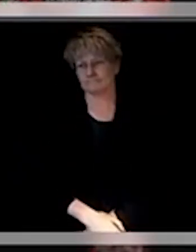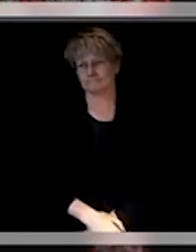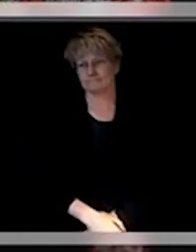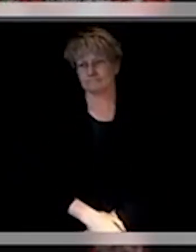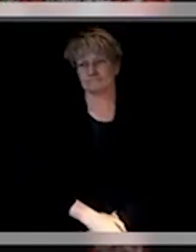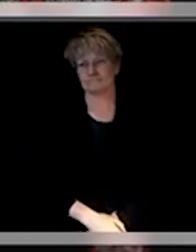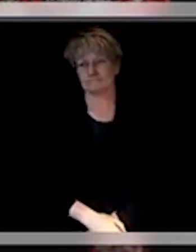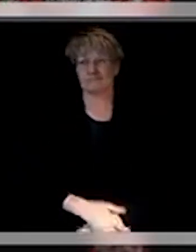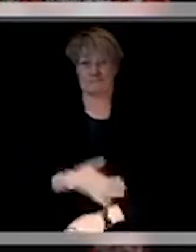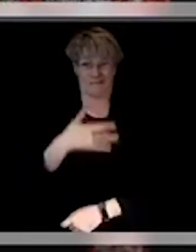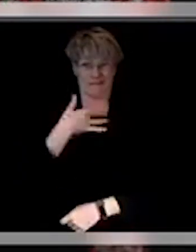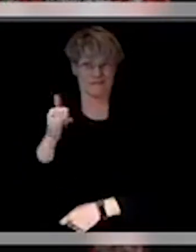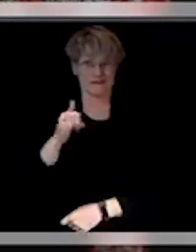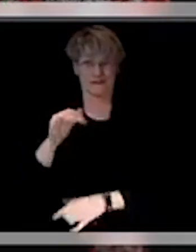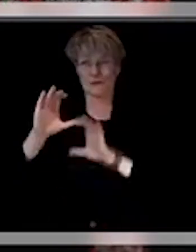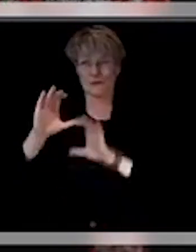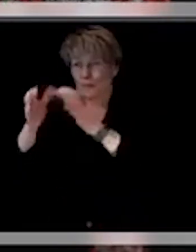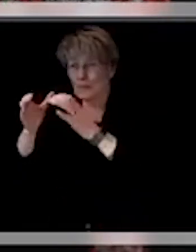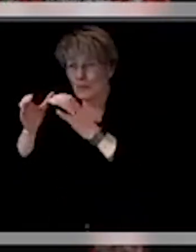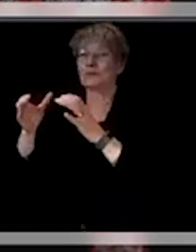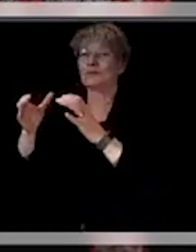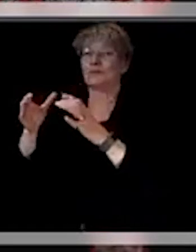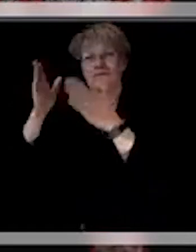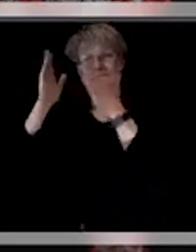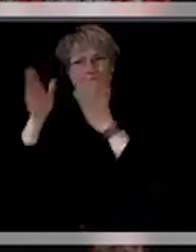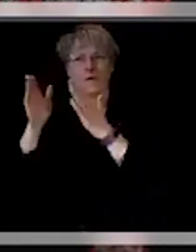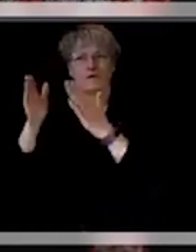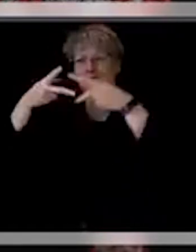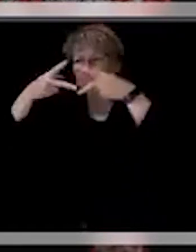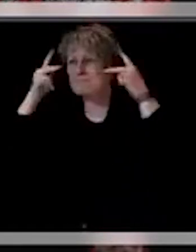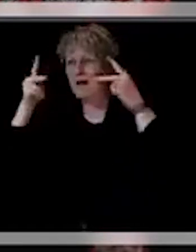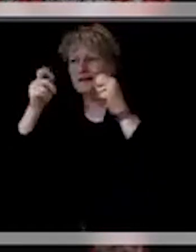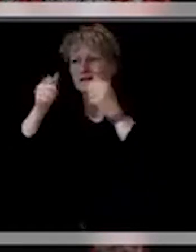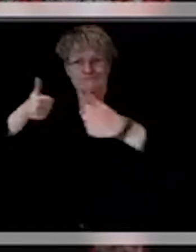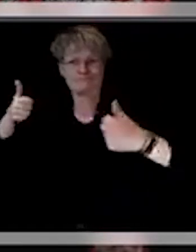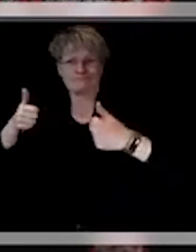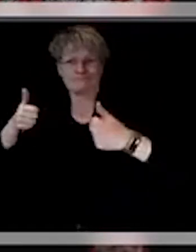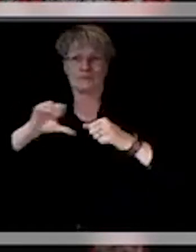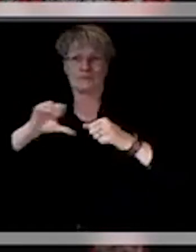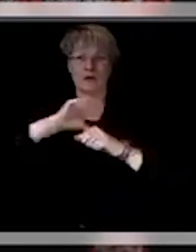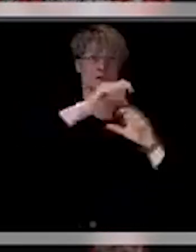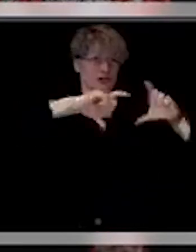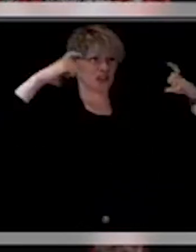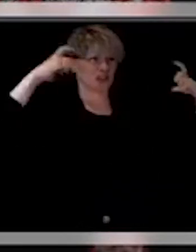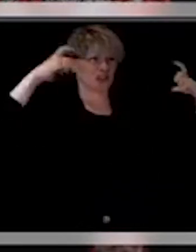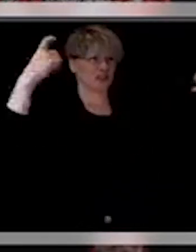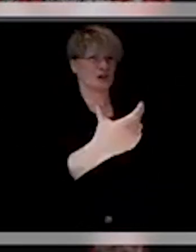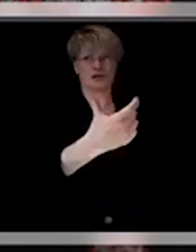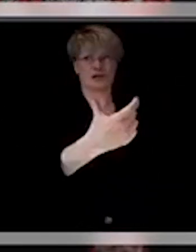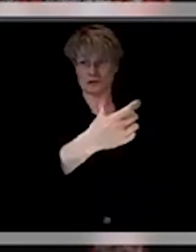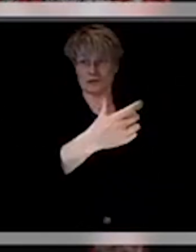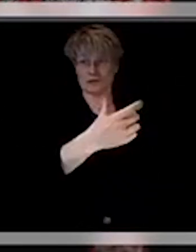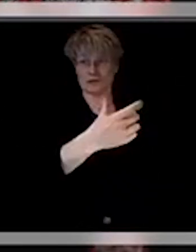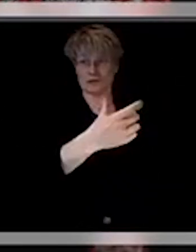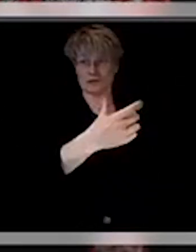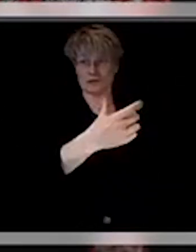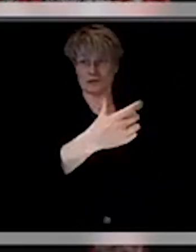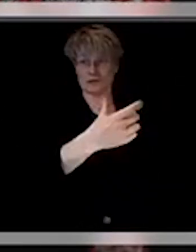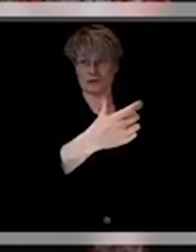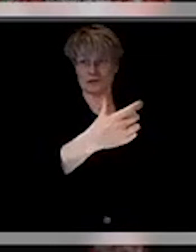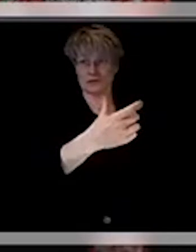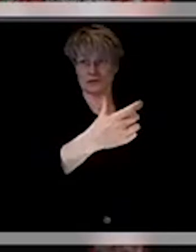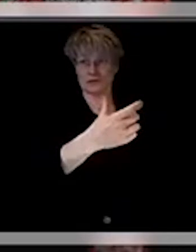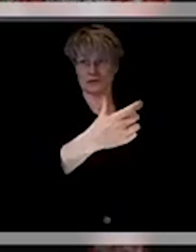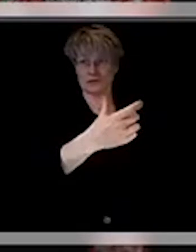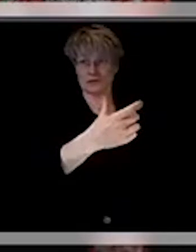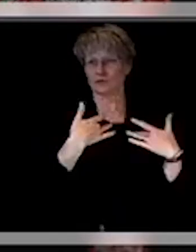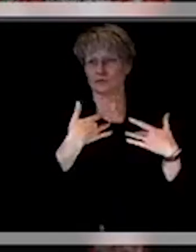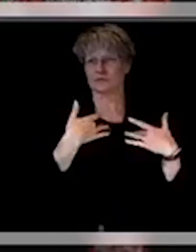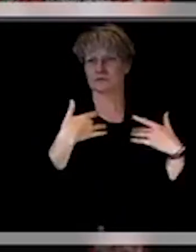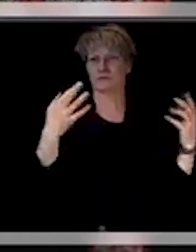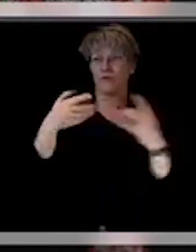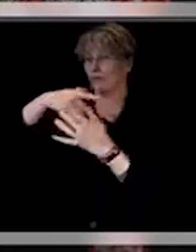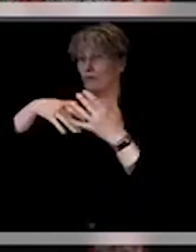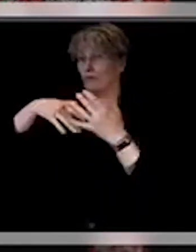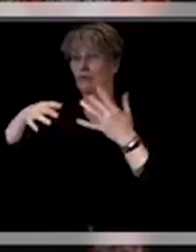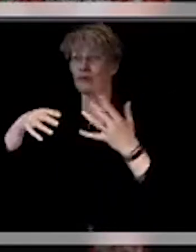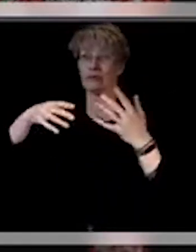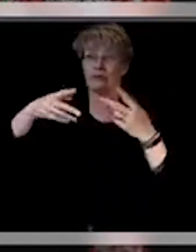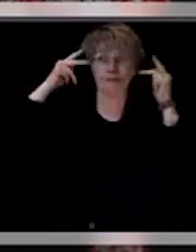protect each other, and that some people don't necessarily think that this is a thing. And